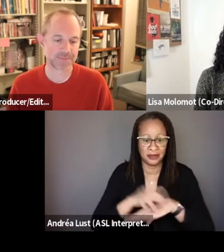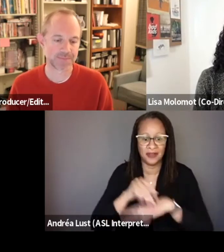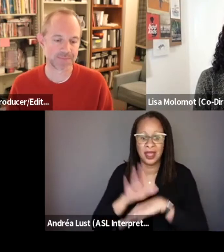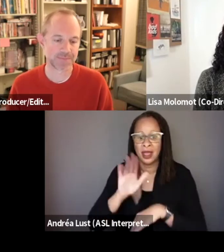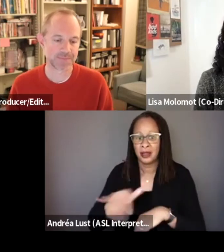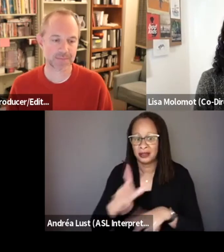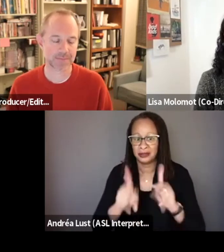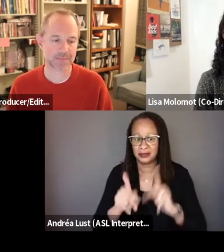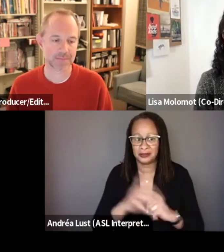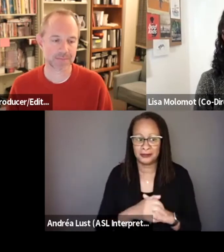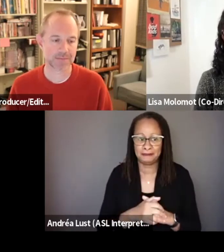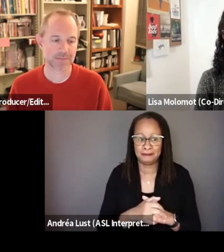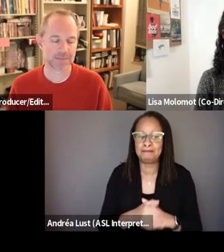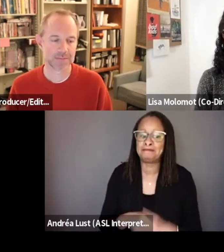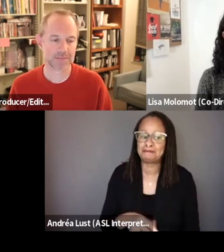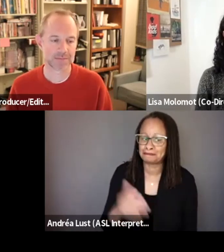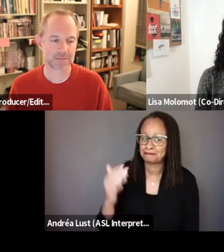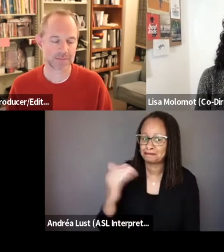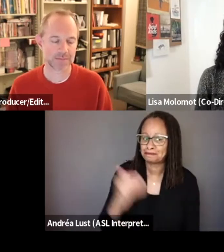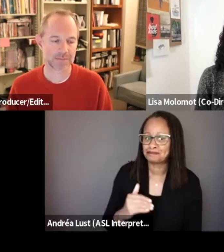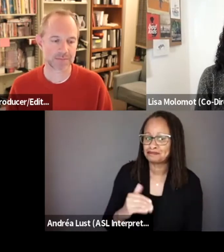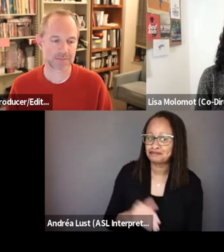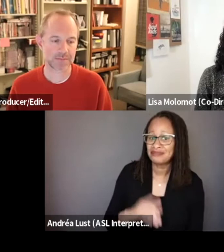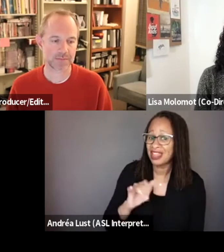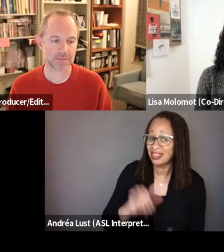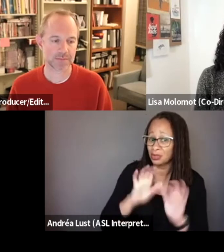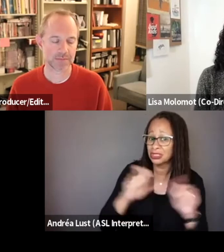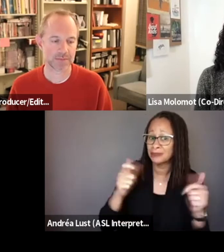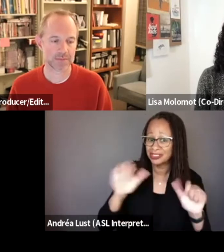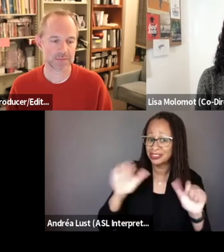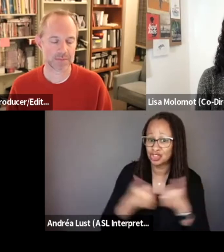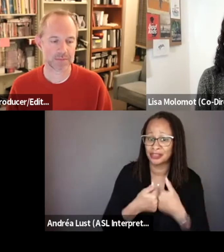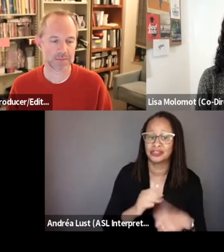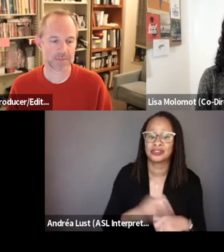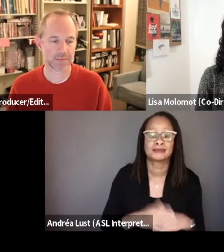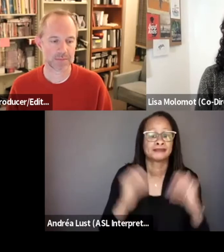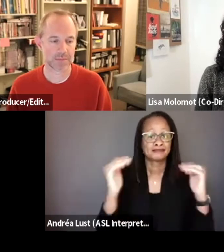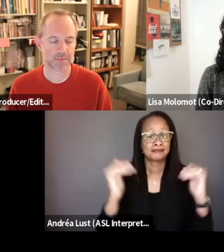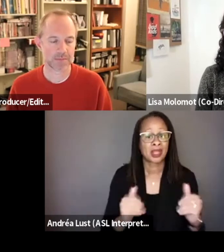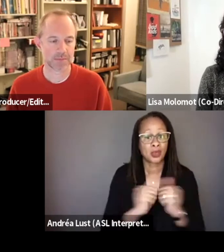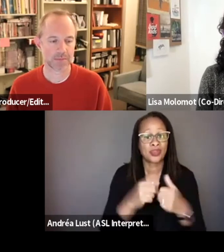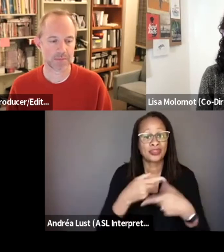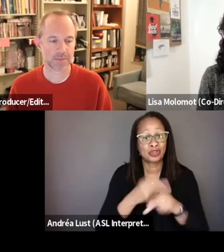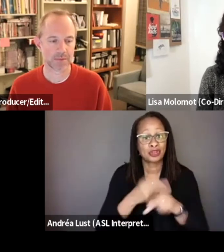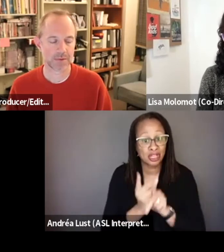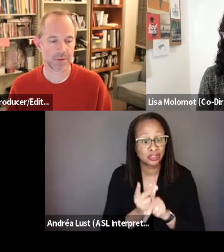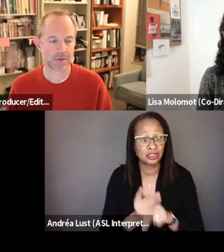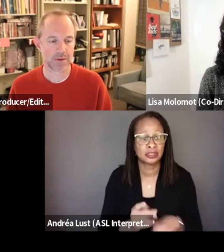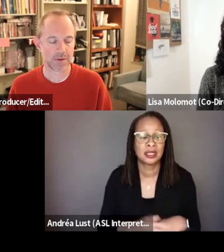And then with the production, I mean, we experienced, in very small ways,